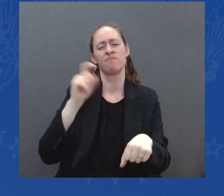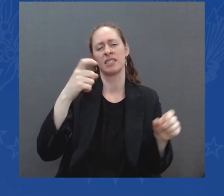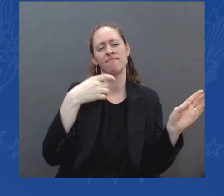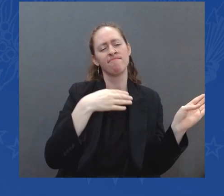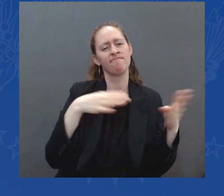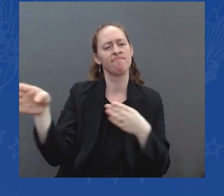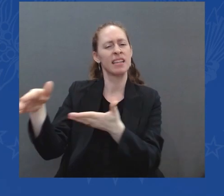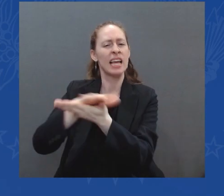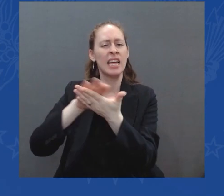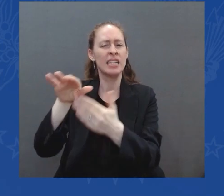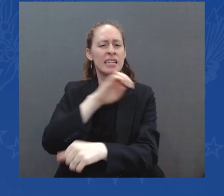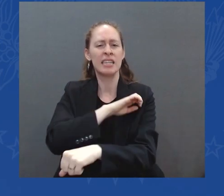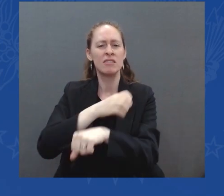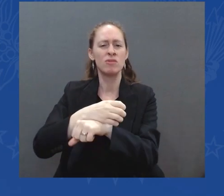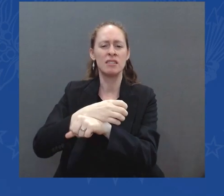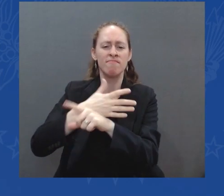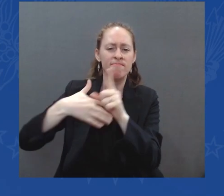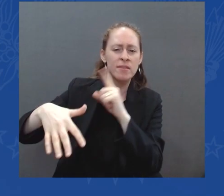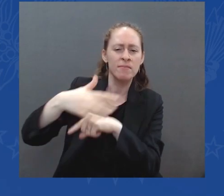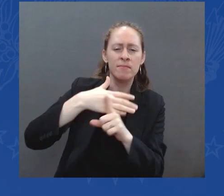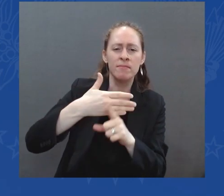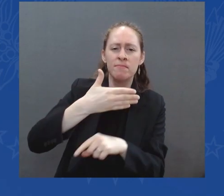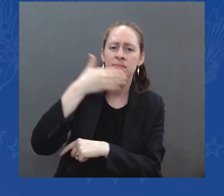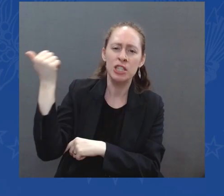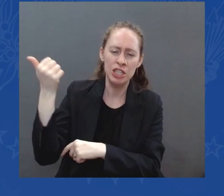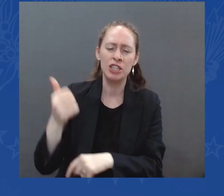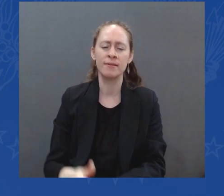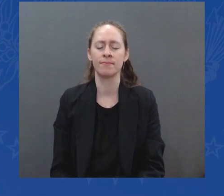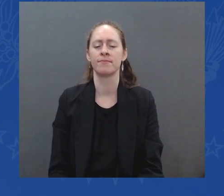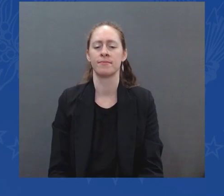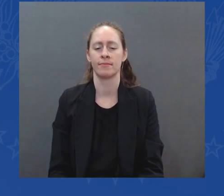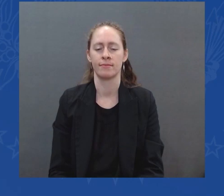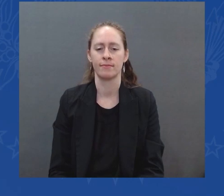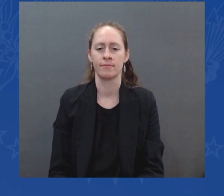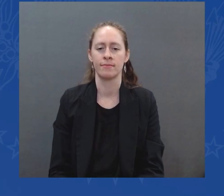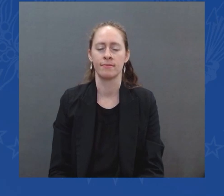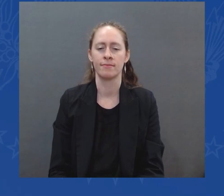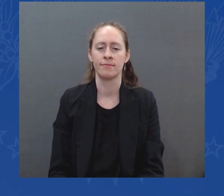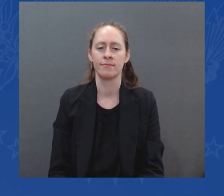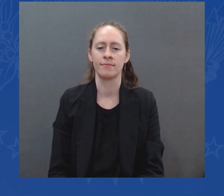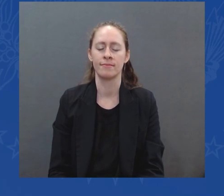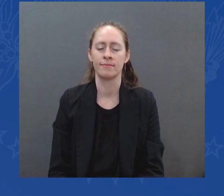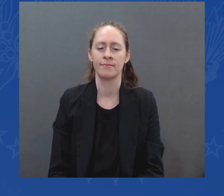an extra 1 million barrels of oil per day, probably starting as early as this fall.